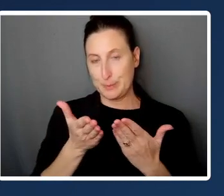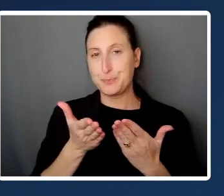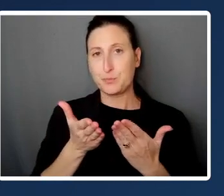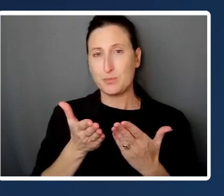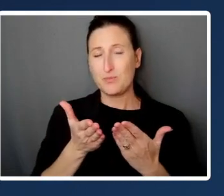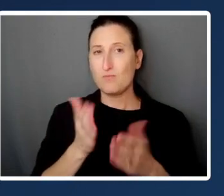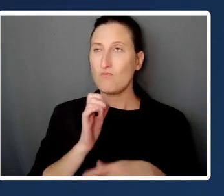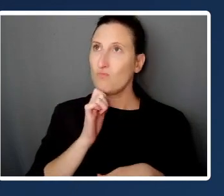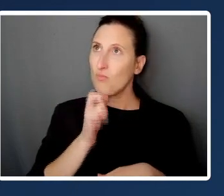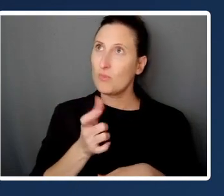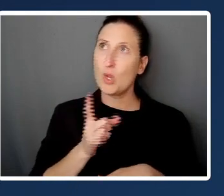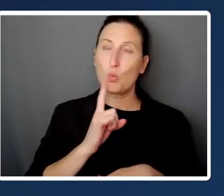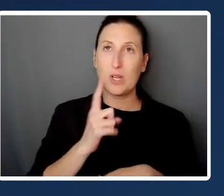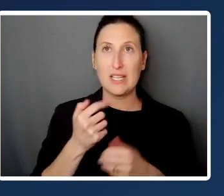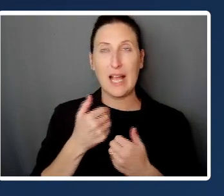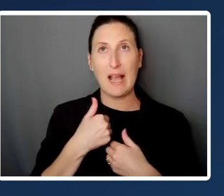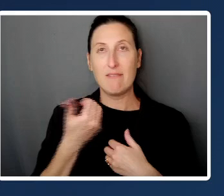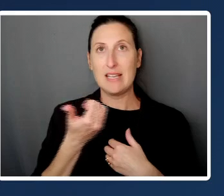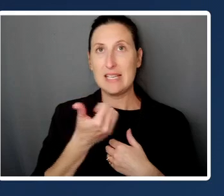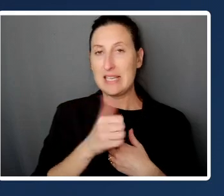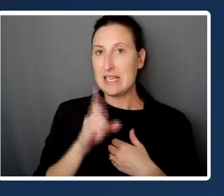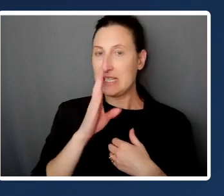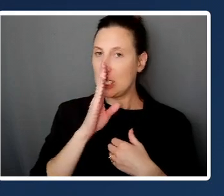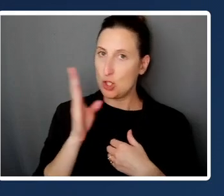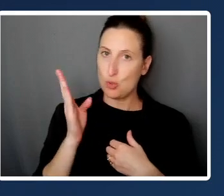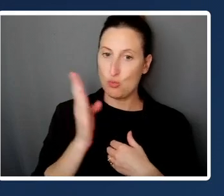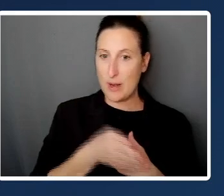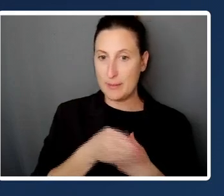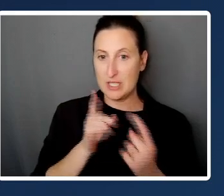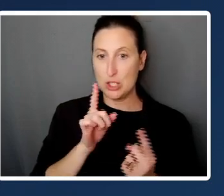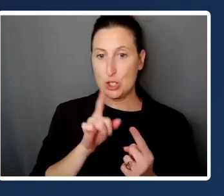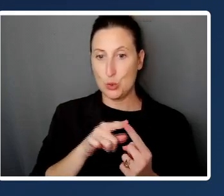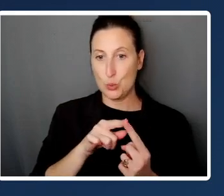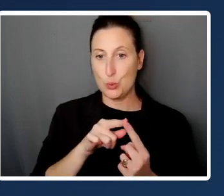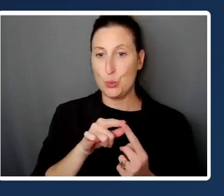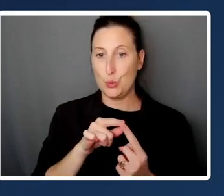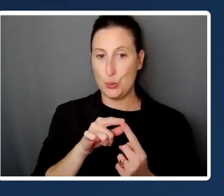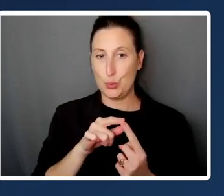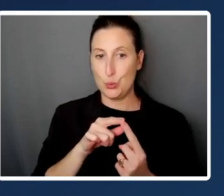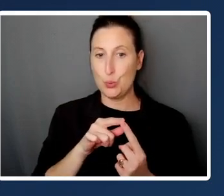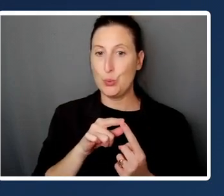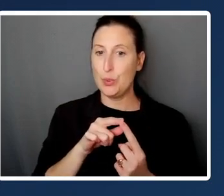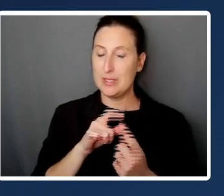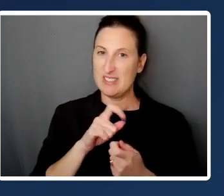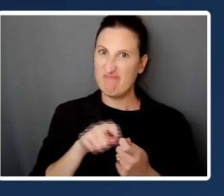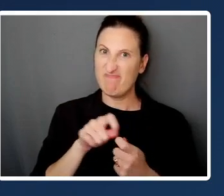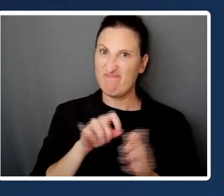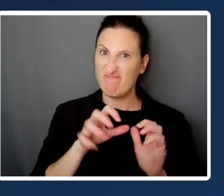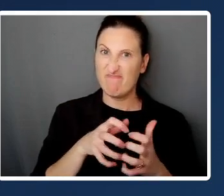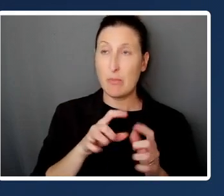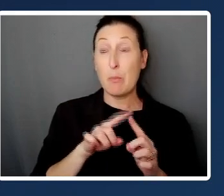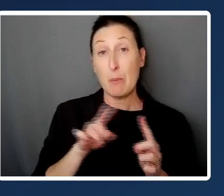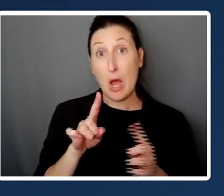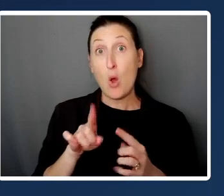directly to YIRA. But the gears are turning now, now that we've had the suggestion in the chat.